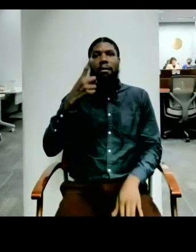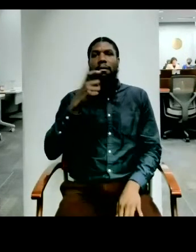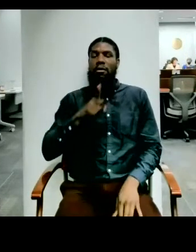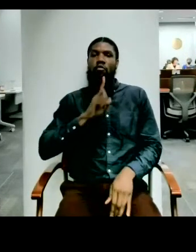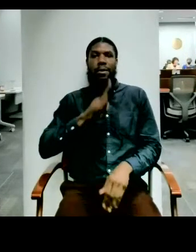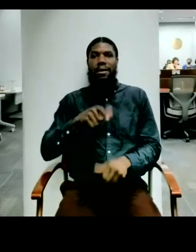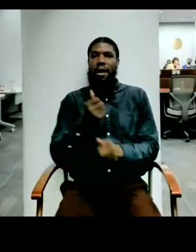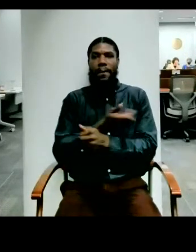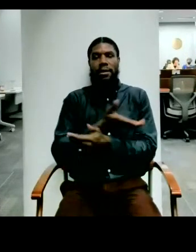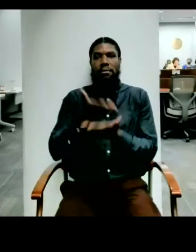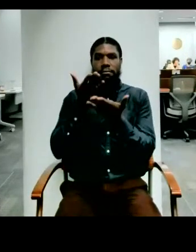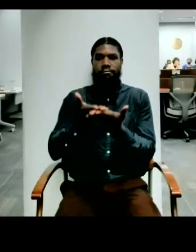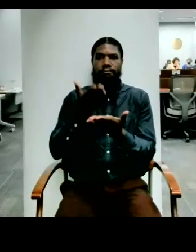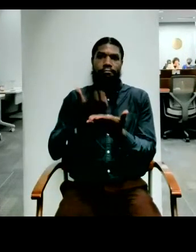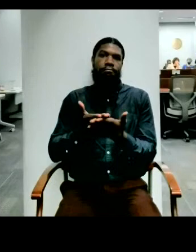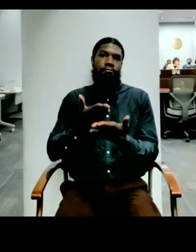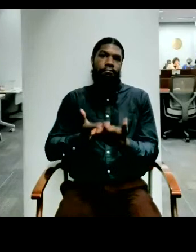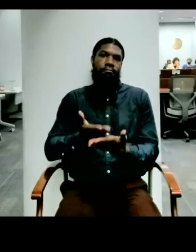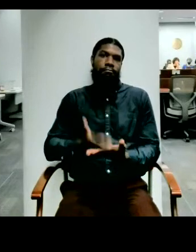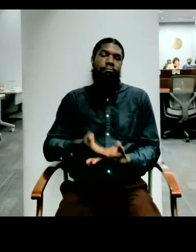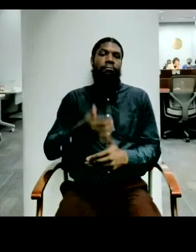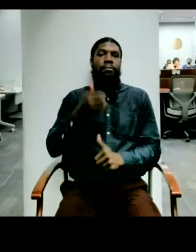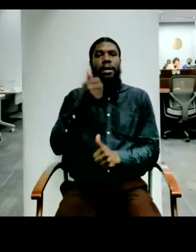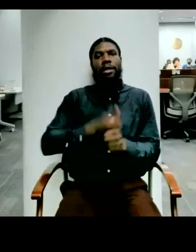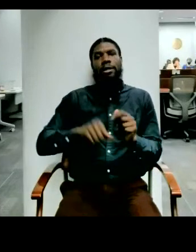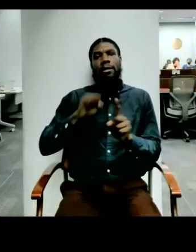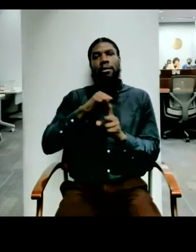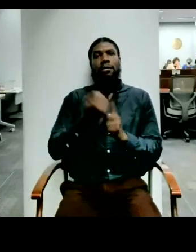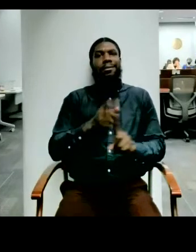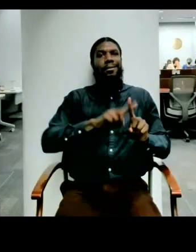Every case is different. And you got to look at it as a fact-base scenario